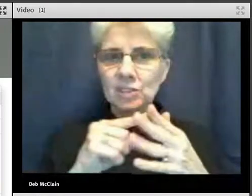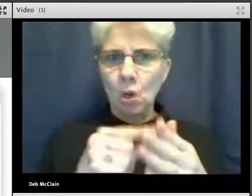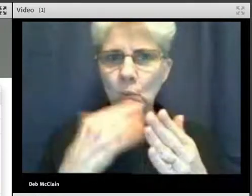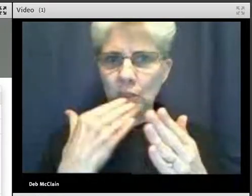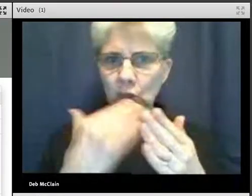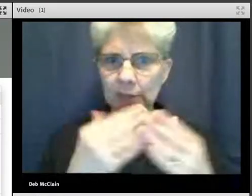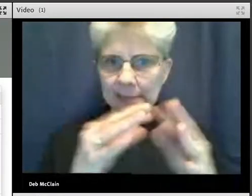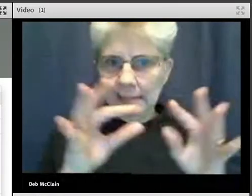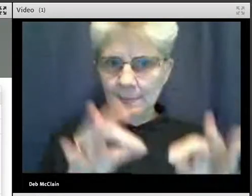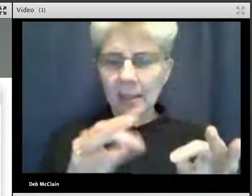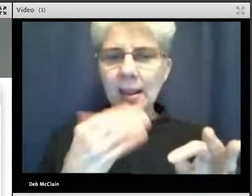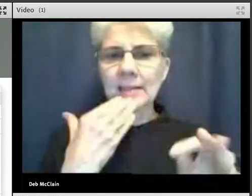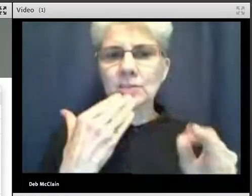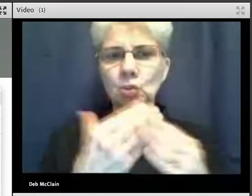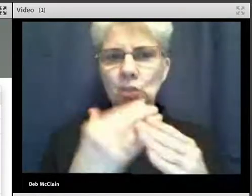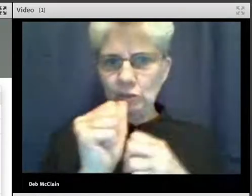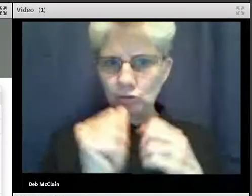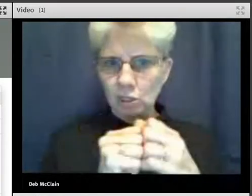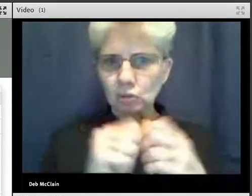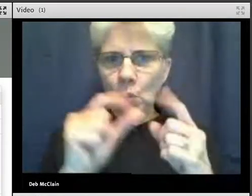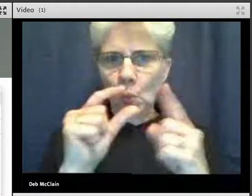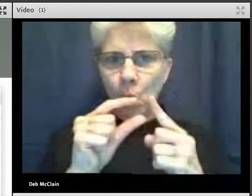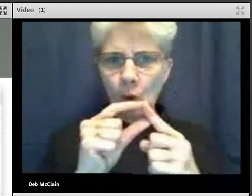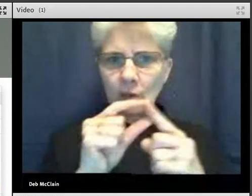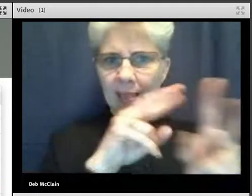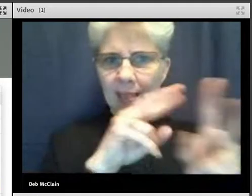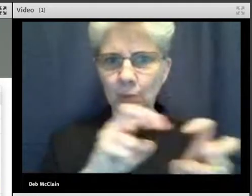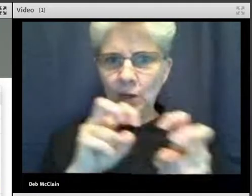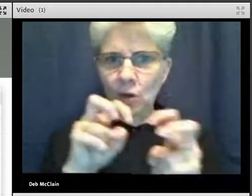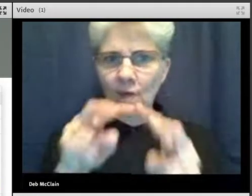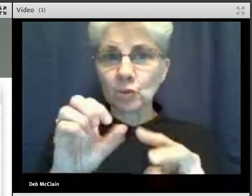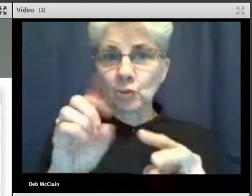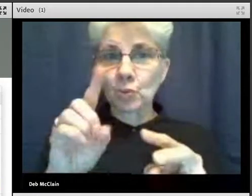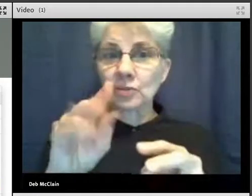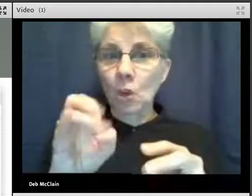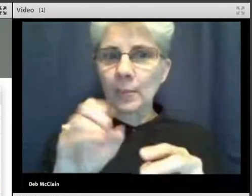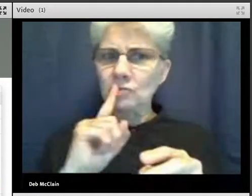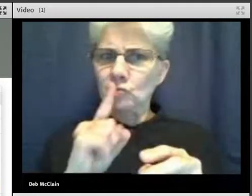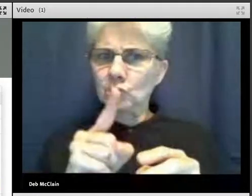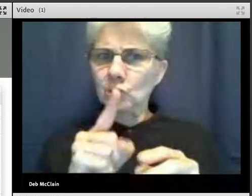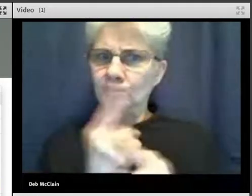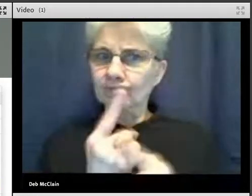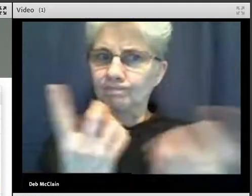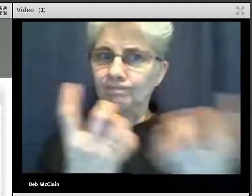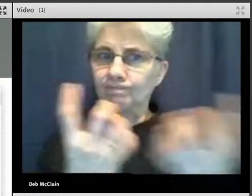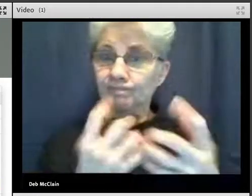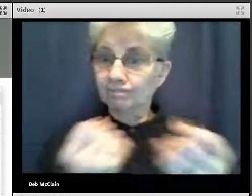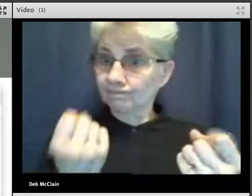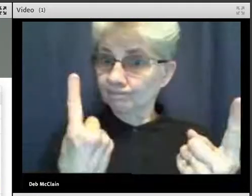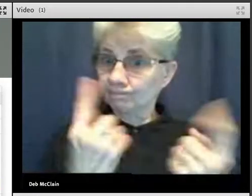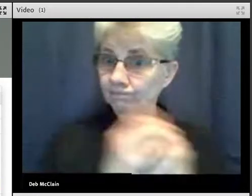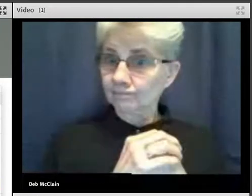So the best thing to do is start with a good document that has good structure in Word and bring it over into Adobe.